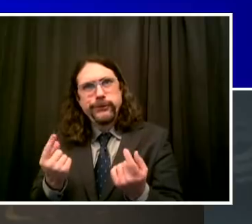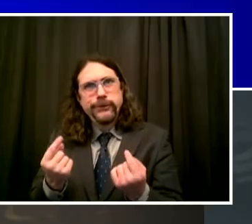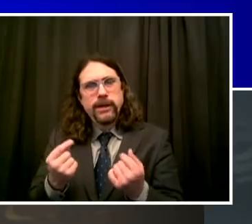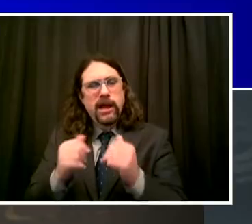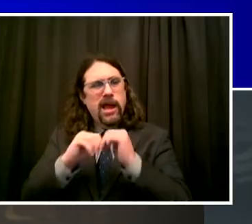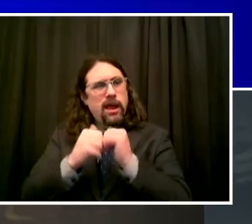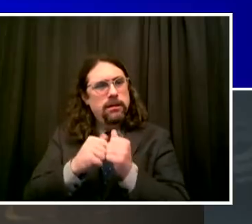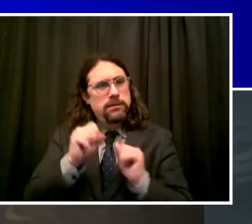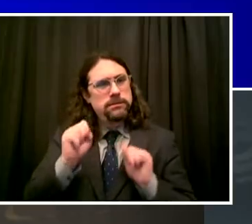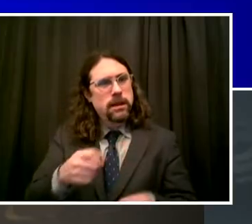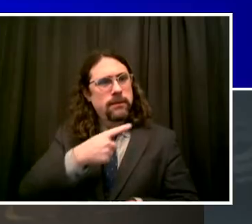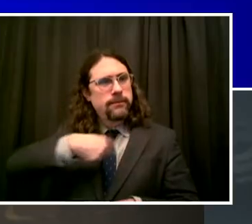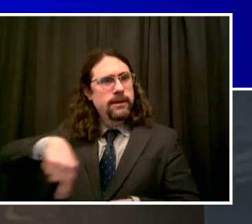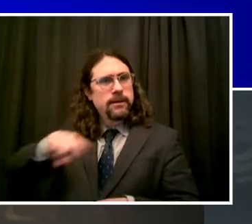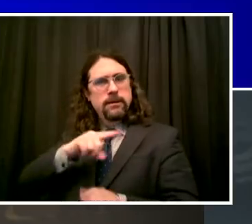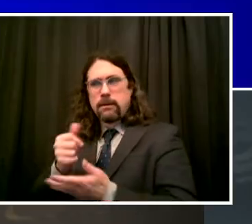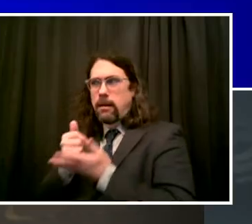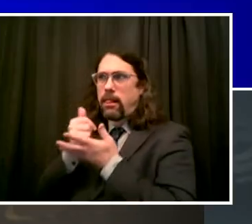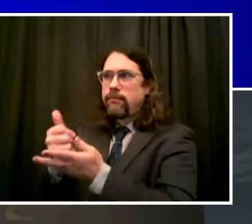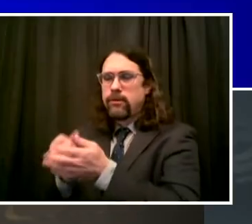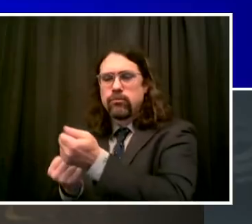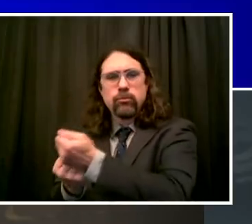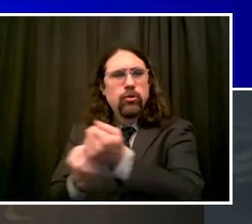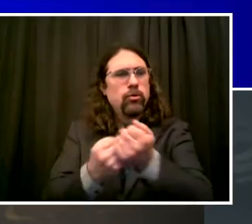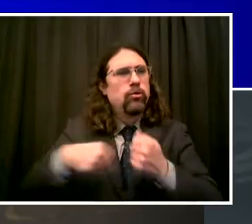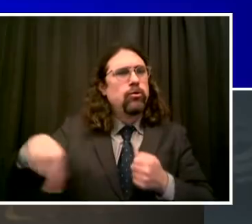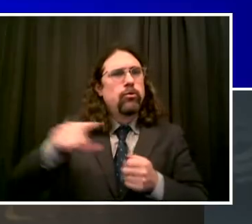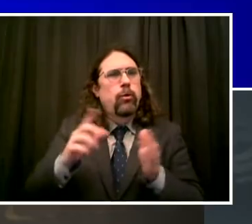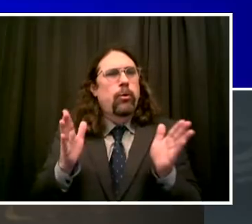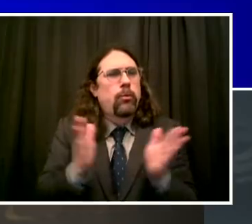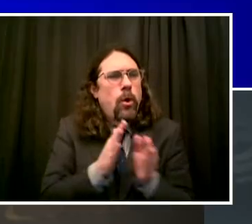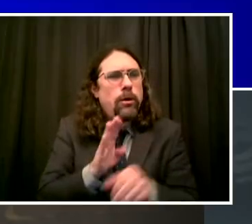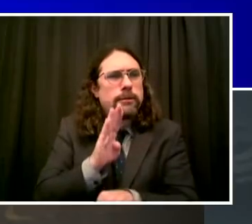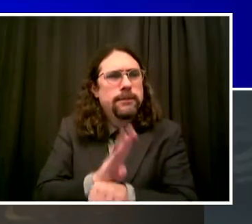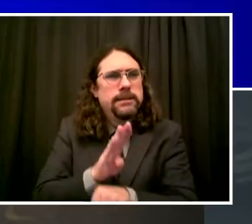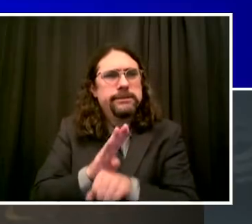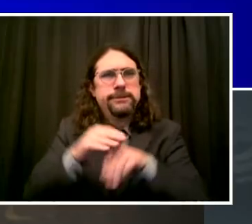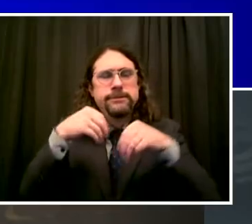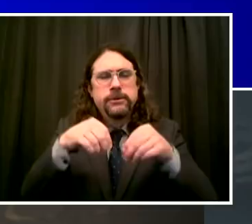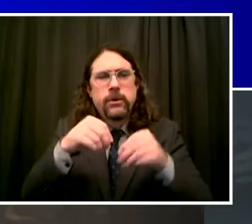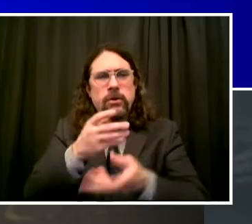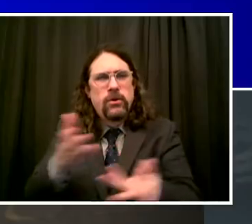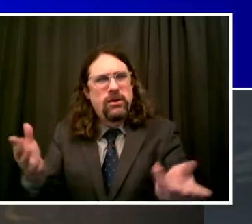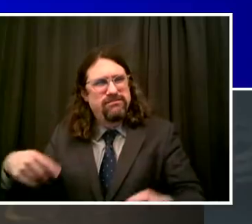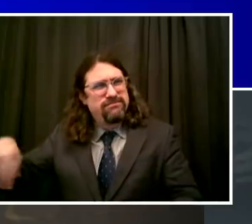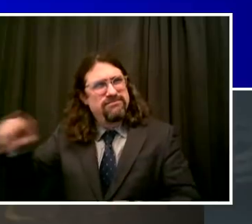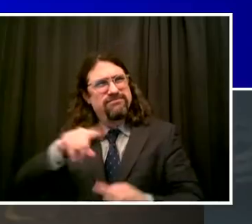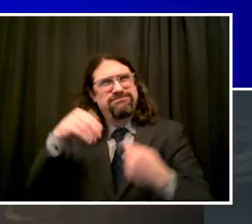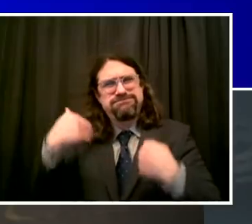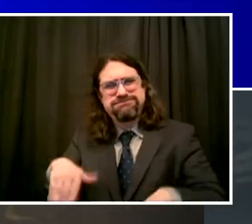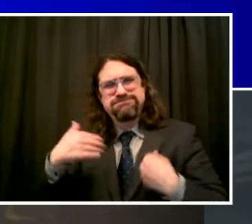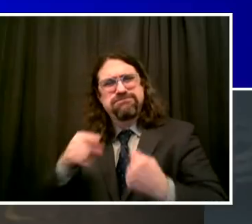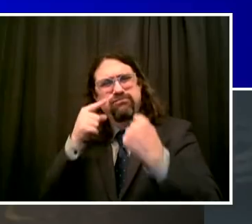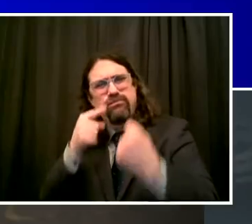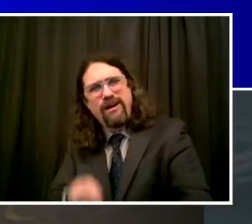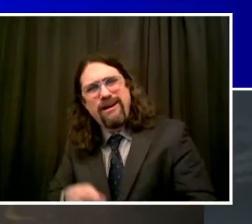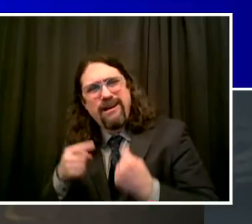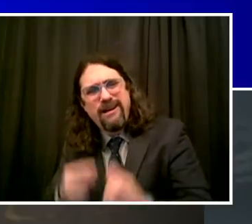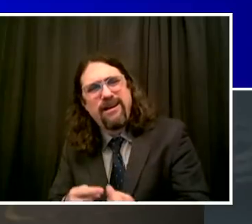TO HAVE TO DO A LOT TO HELP THEM BACK. MANY ARE GOING TO STRUGGLE MICONG BA.CK